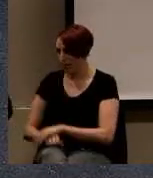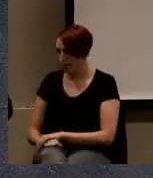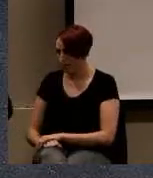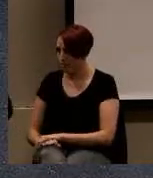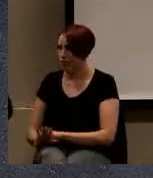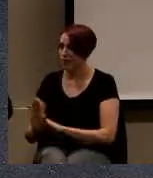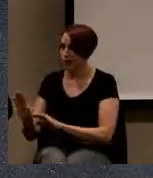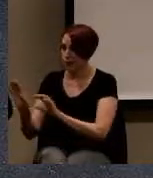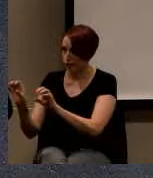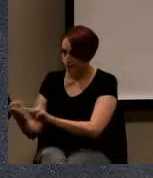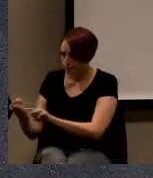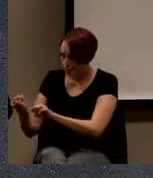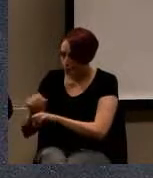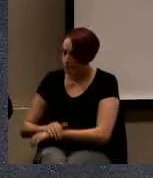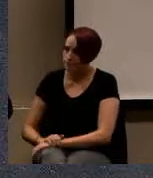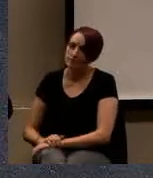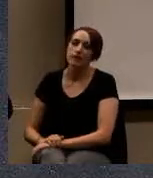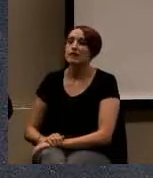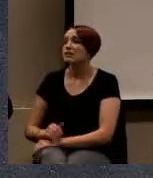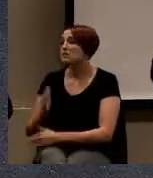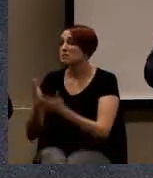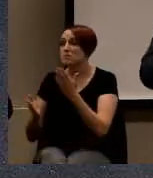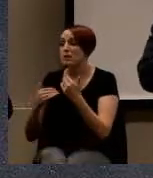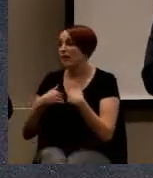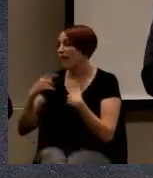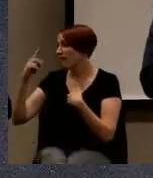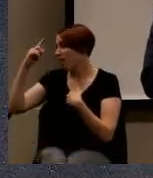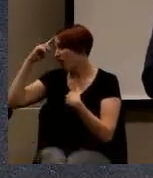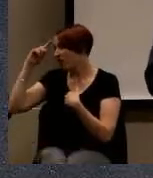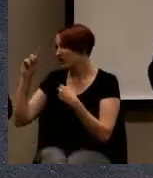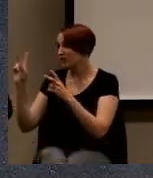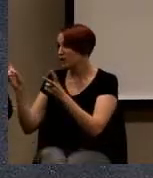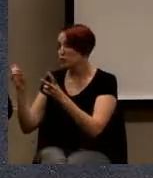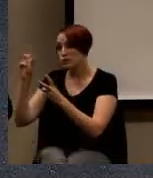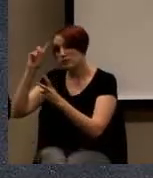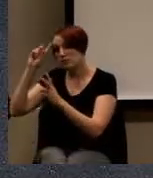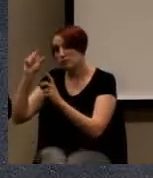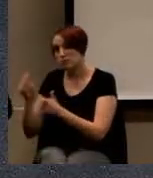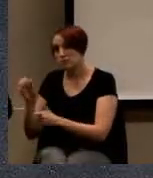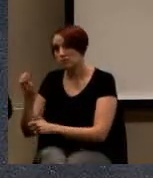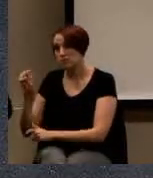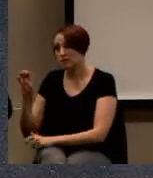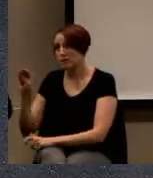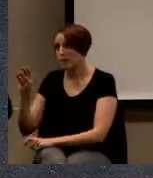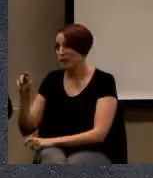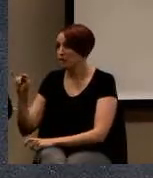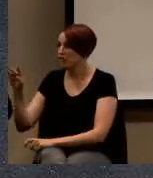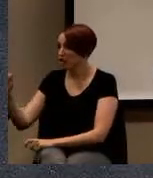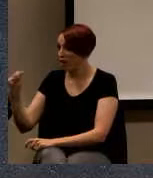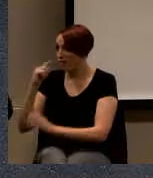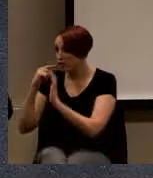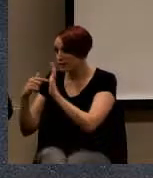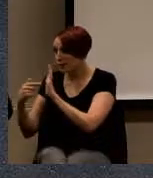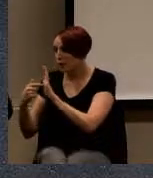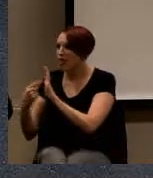Even in terms of cognitive issues like dementia. I had a grandfather who developed dementia you